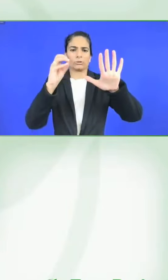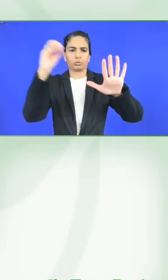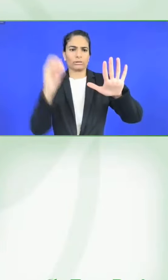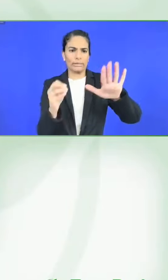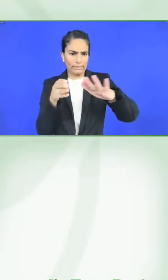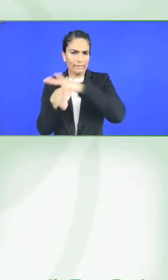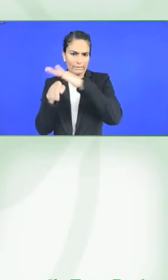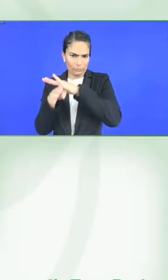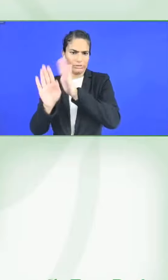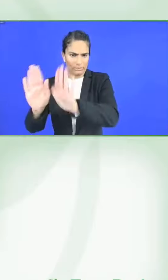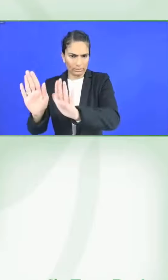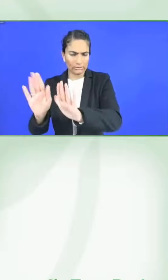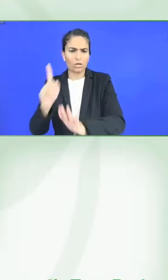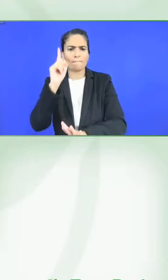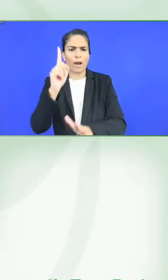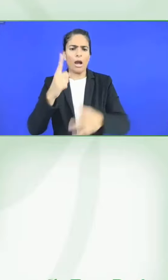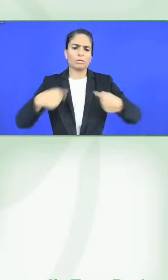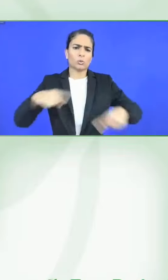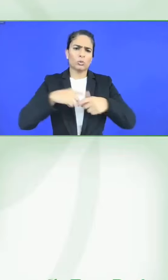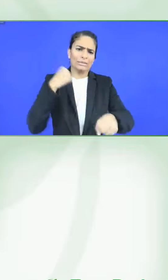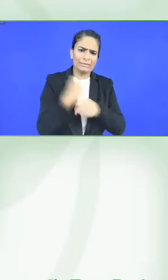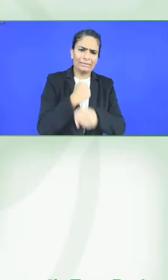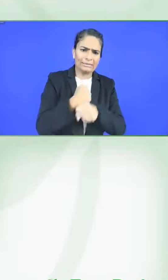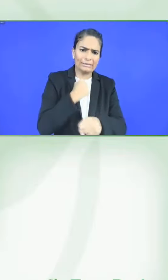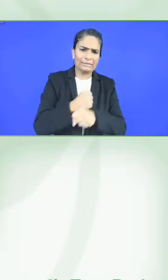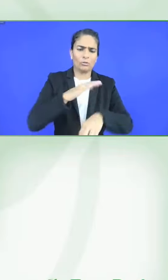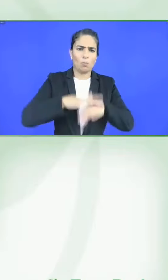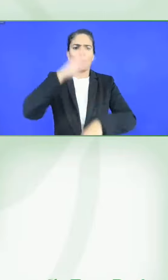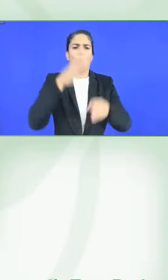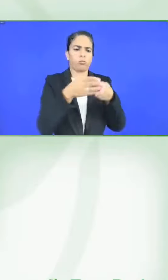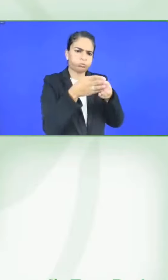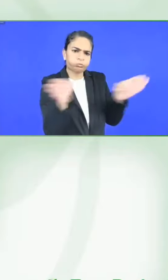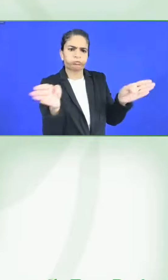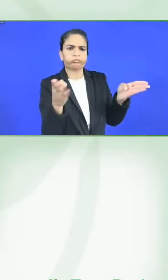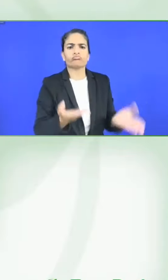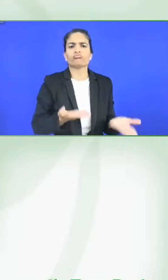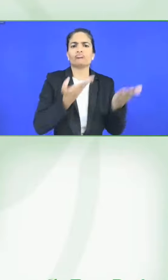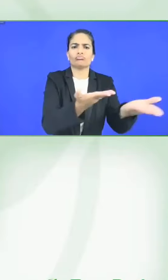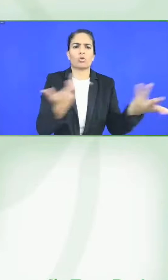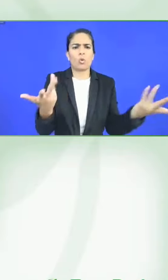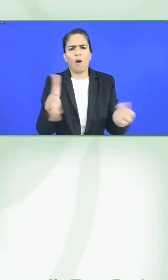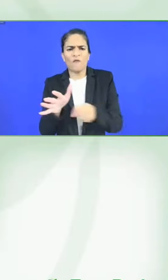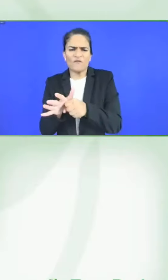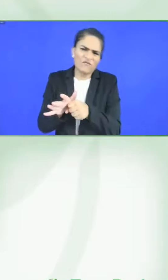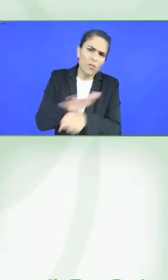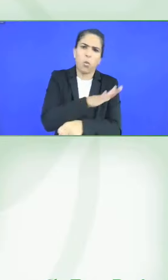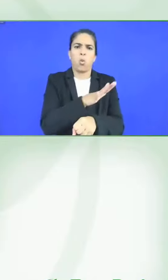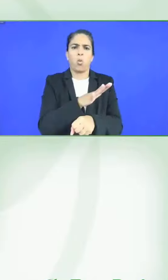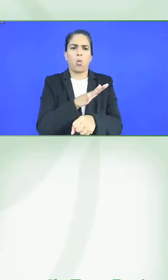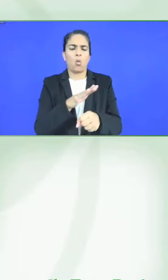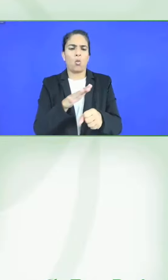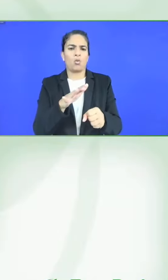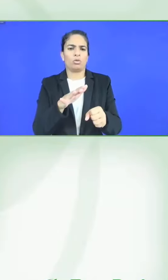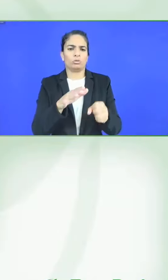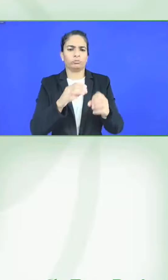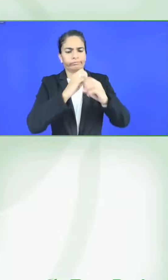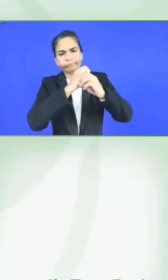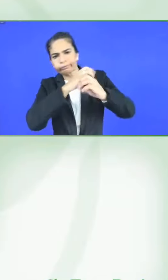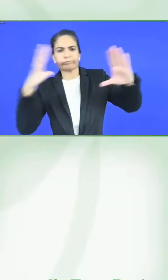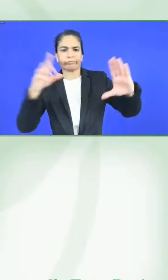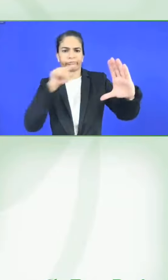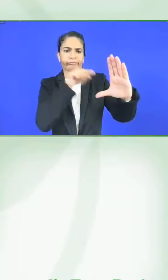We want to expand this out to be wide enough to deploy authorities truly ubiquitous everywhere.